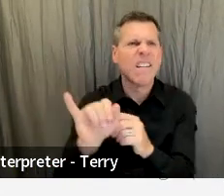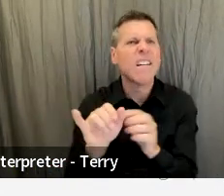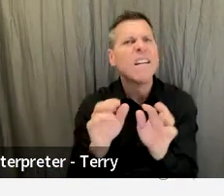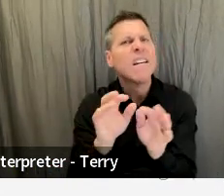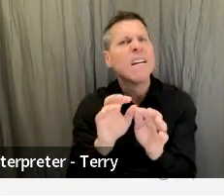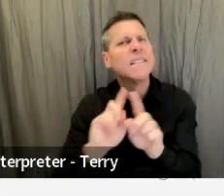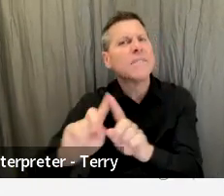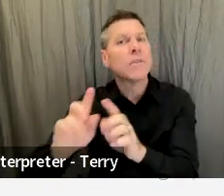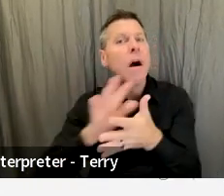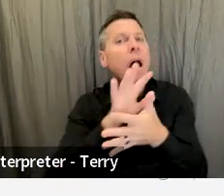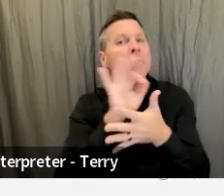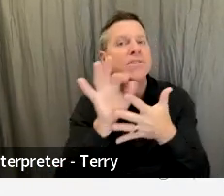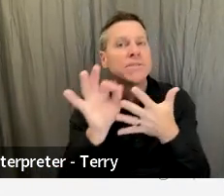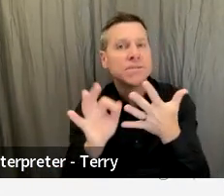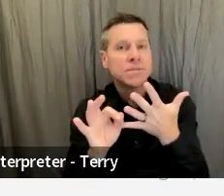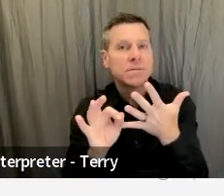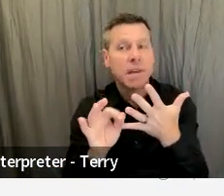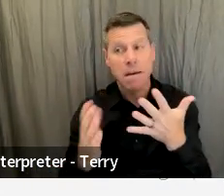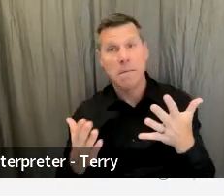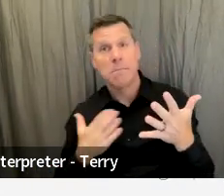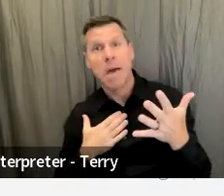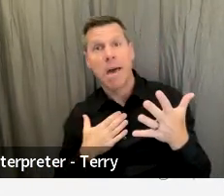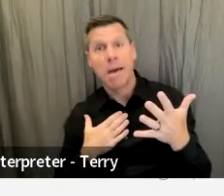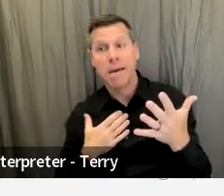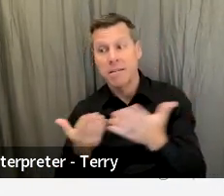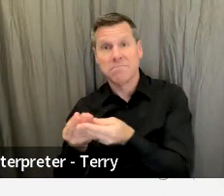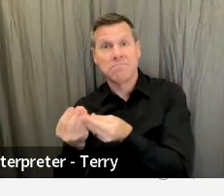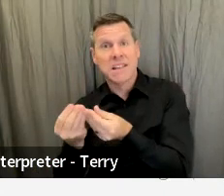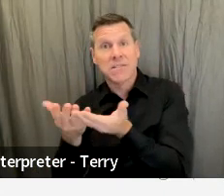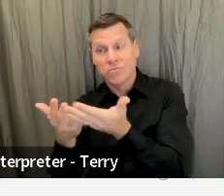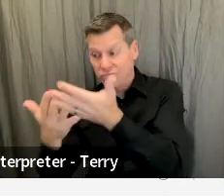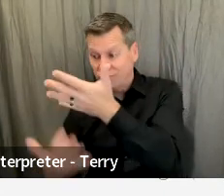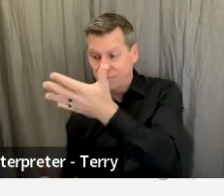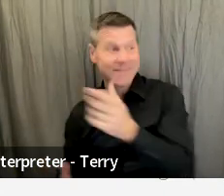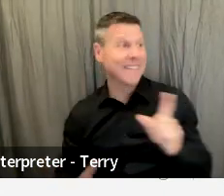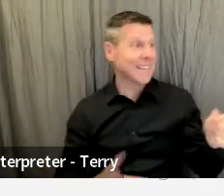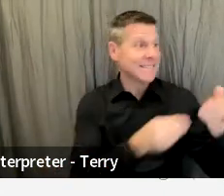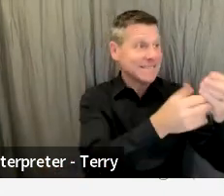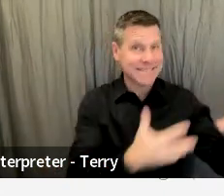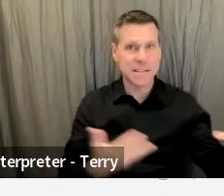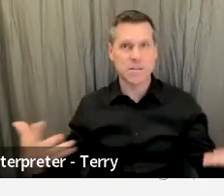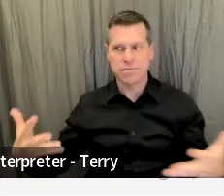These were all materials that we had, and so we wanted to give instructors some different options.